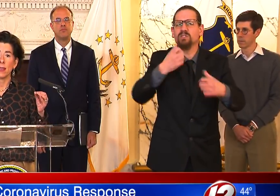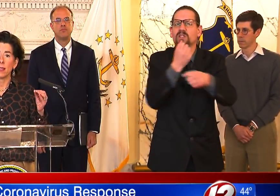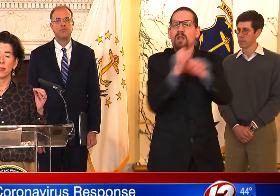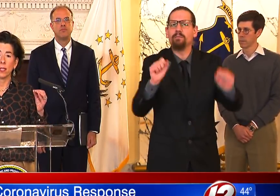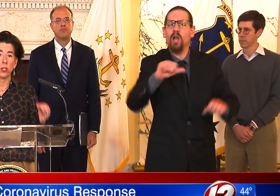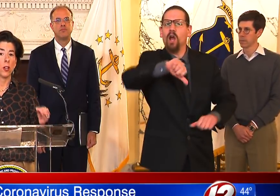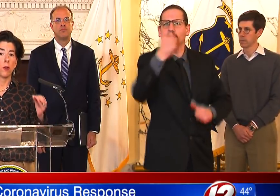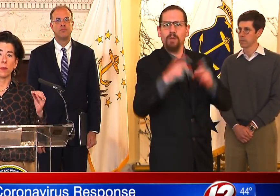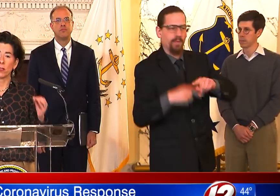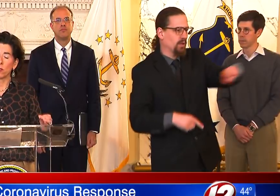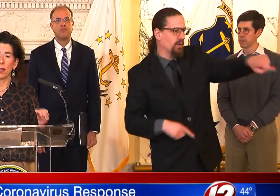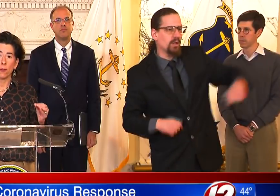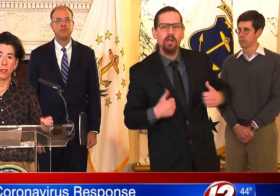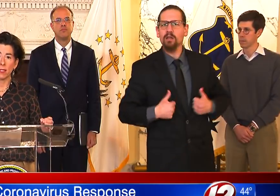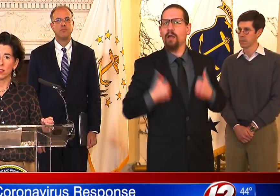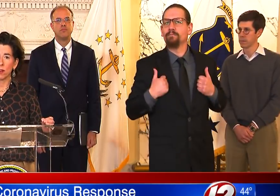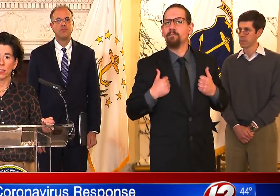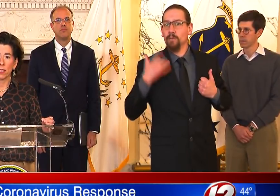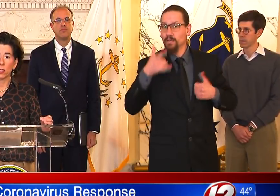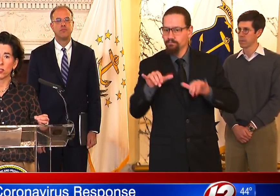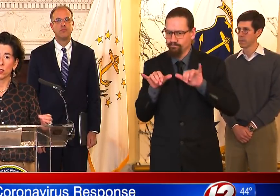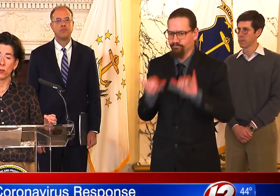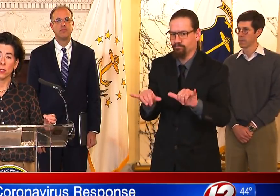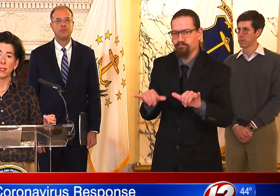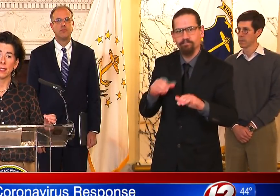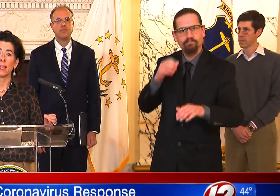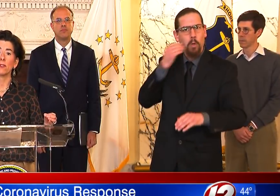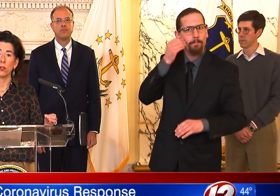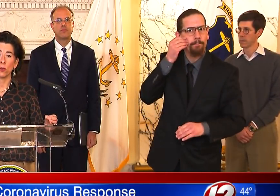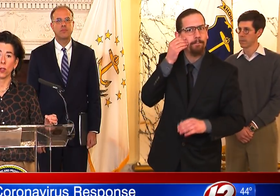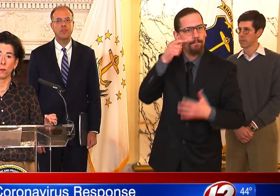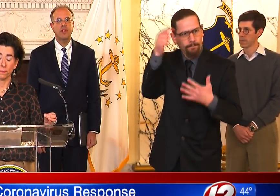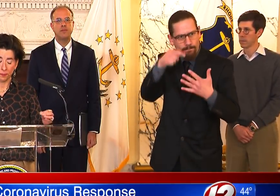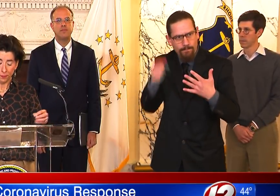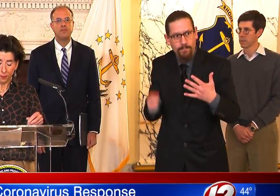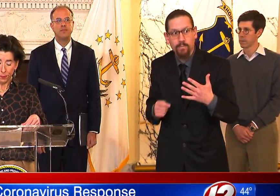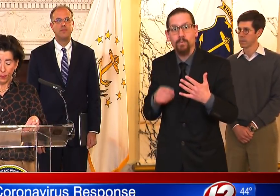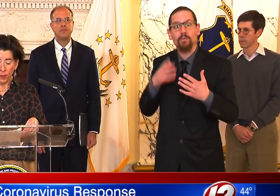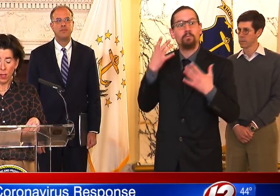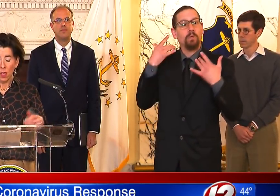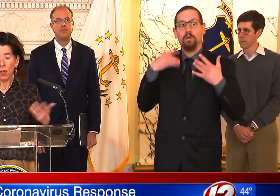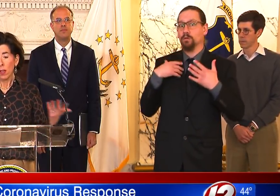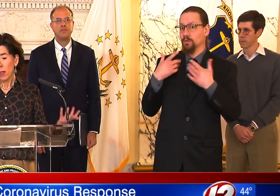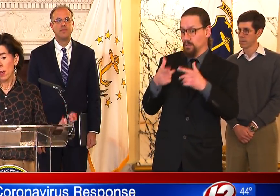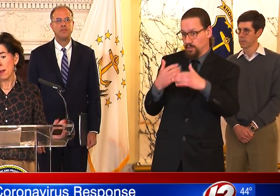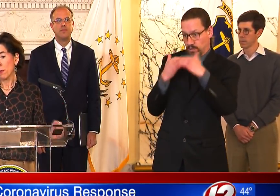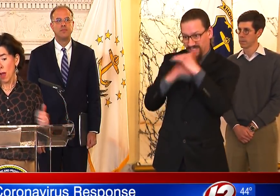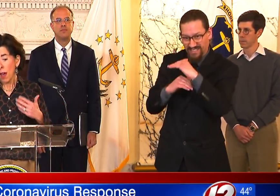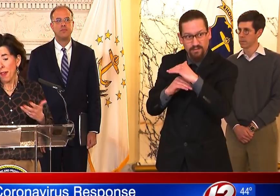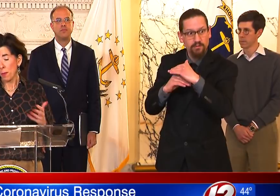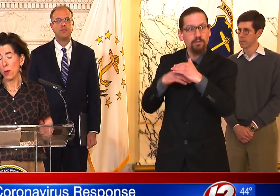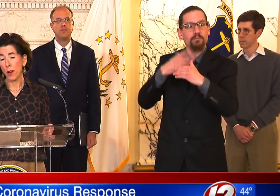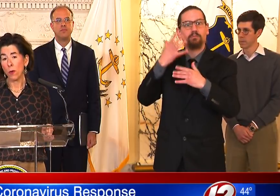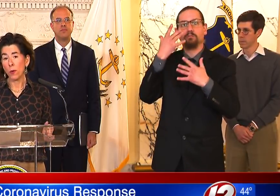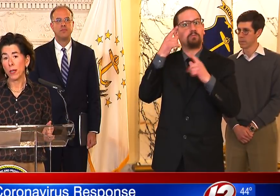YOU'RE THE HERO'S IN THIS WAR AGAINST CORONA. YOU ARE SAVING LIVES. I WILL LET YOU KNOW